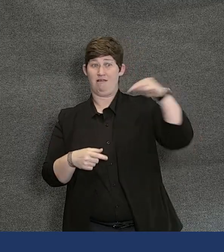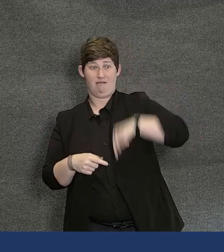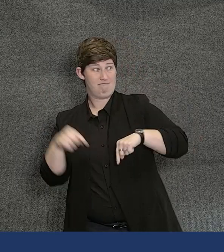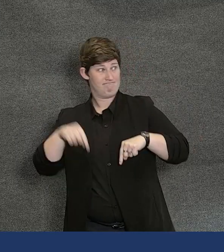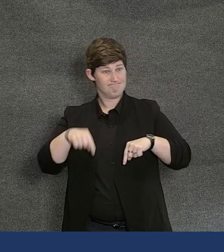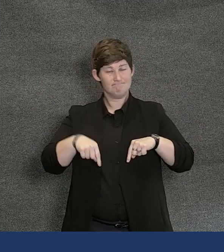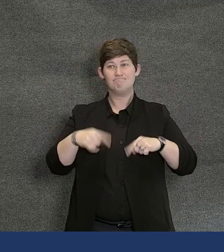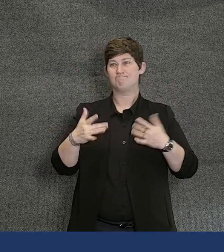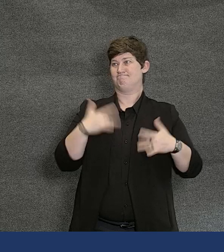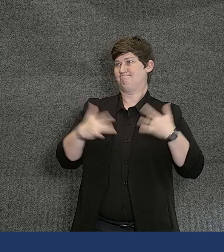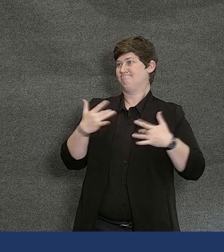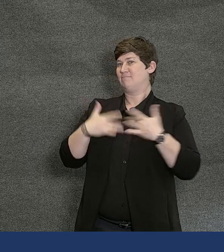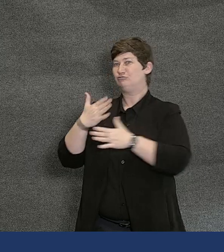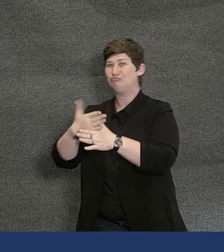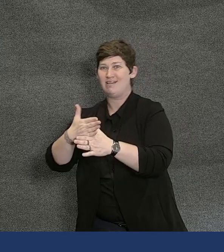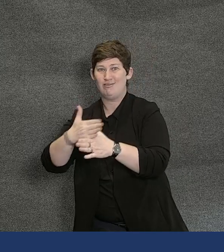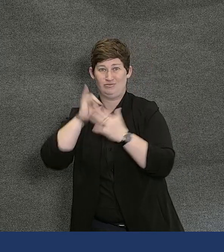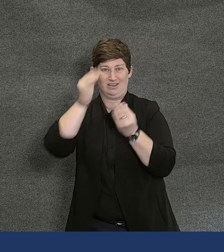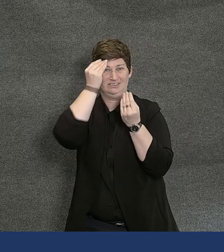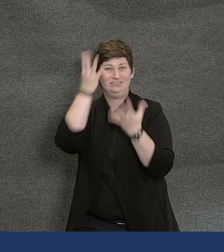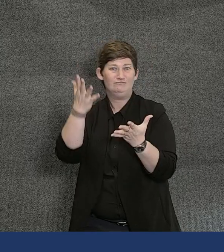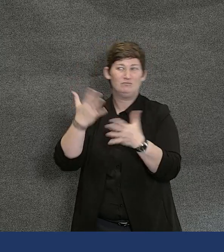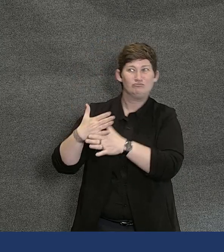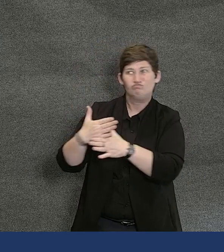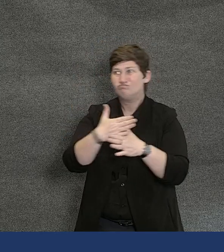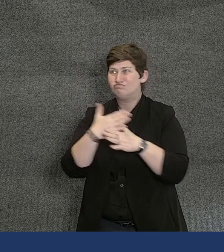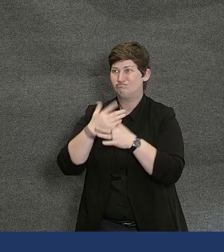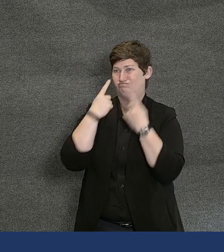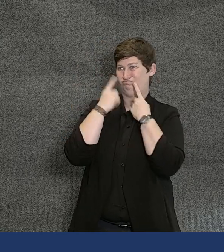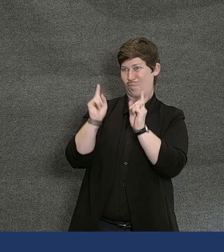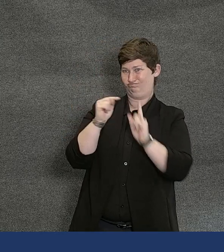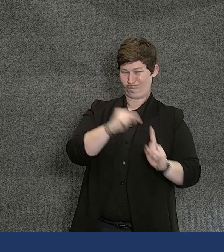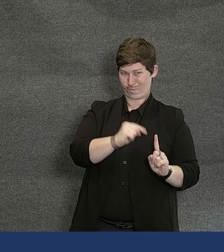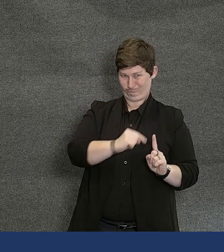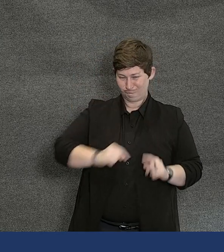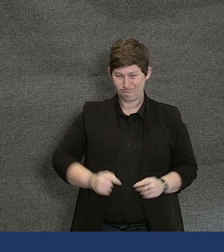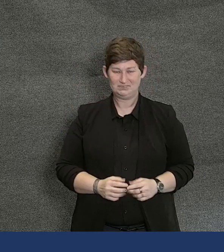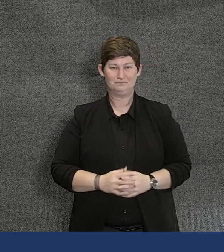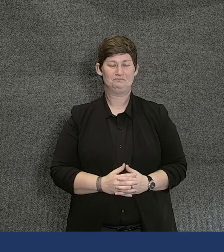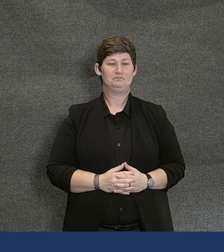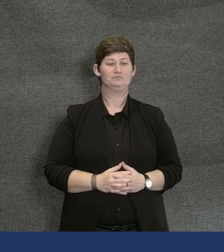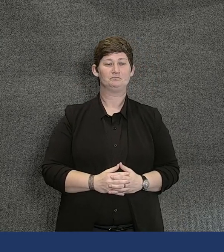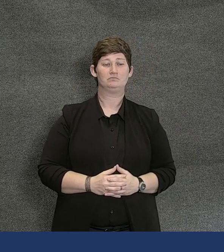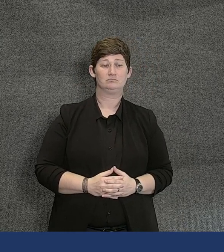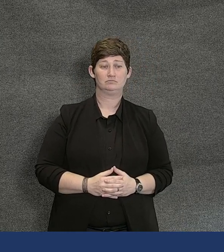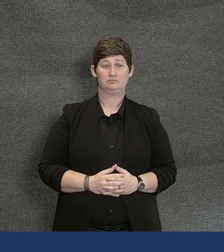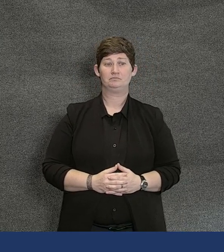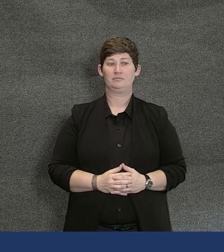Thank you. How are we doing on time? We got three minutes.